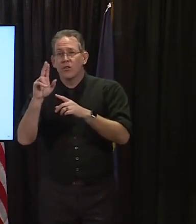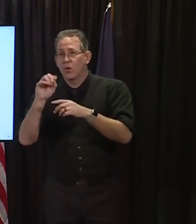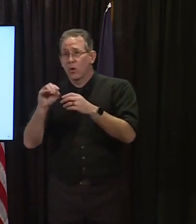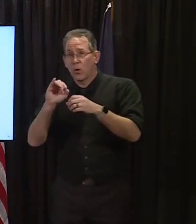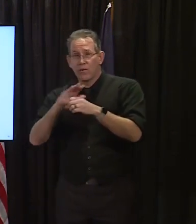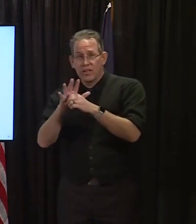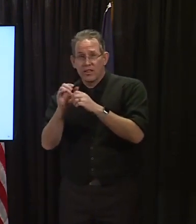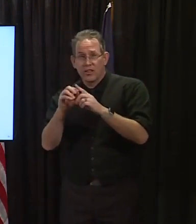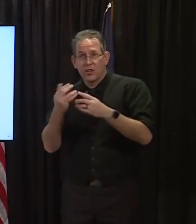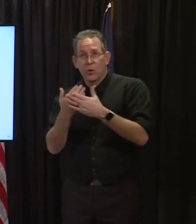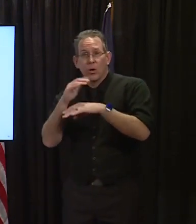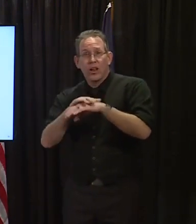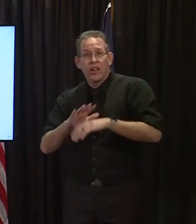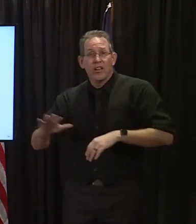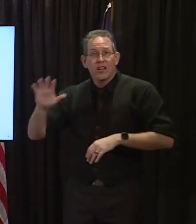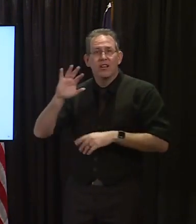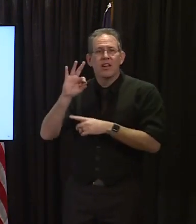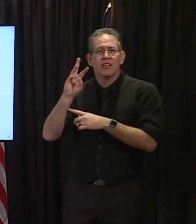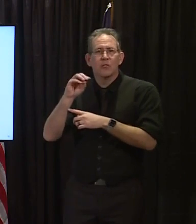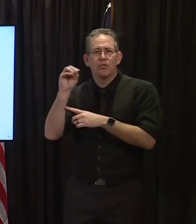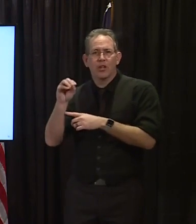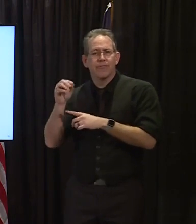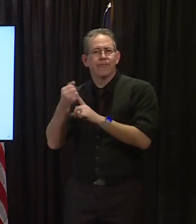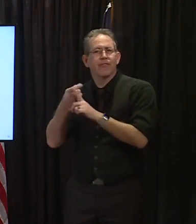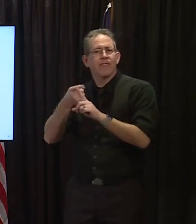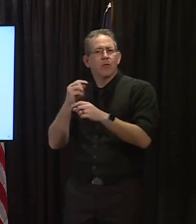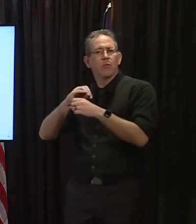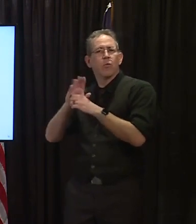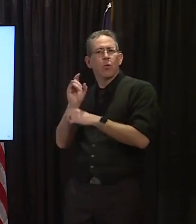That's up from in the low eighties last week. So now clearly not just the